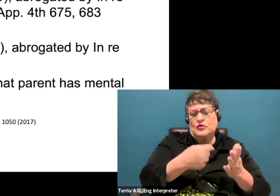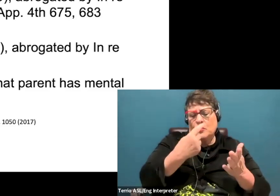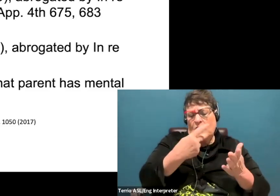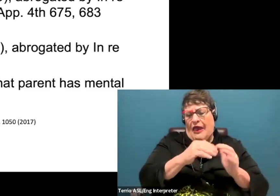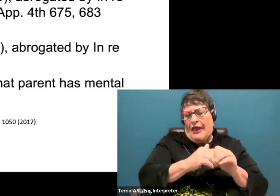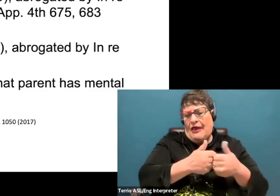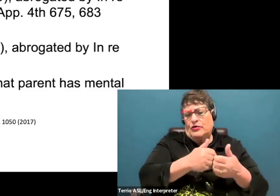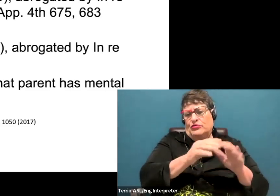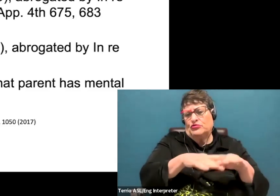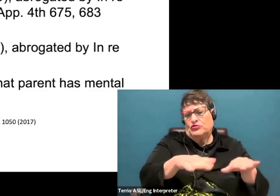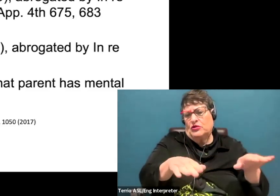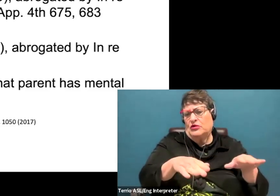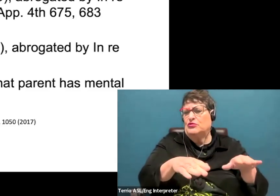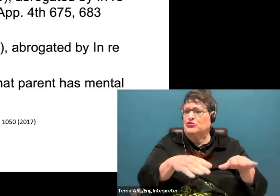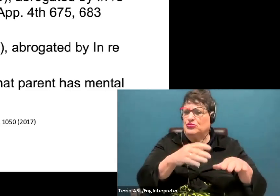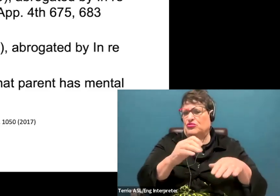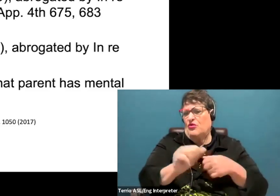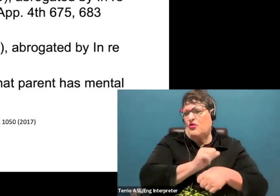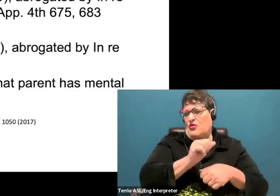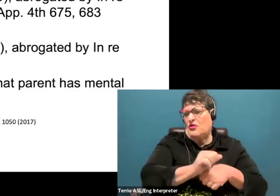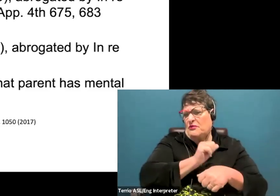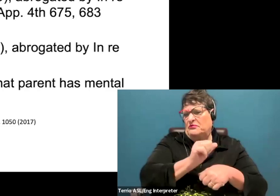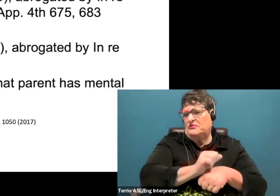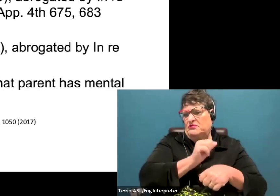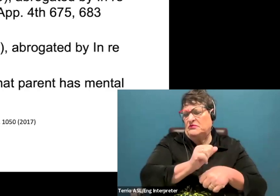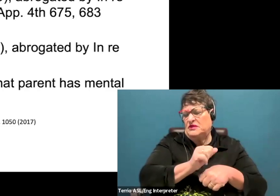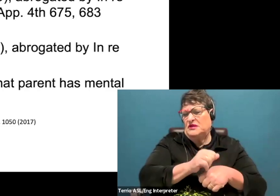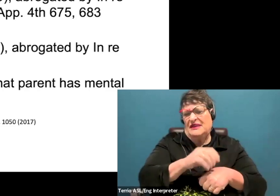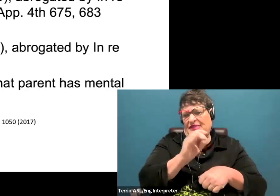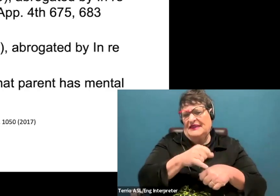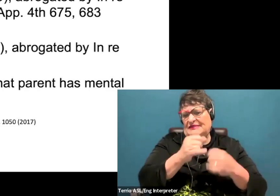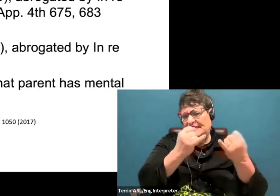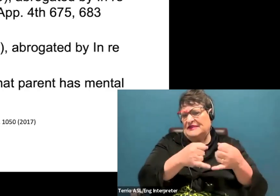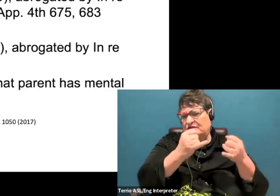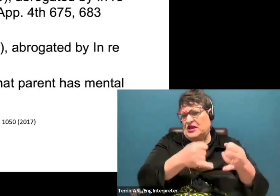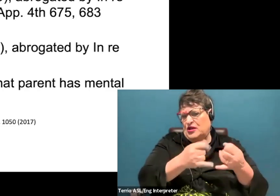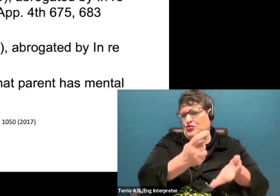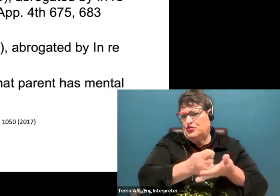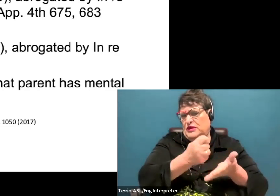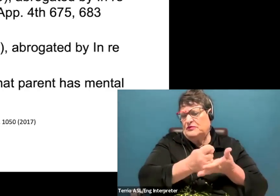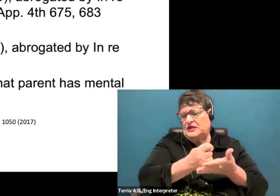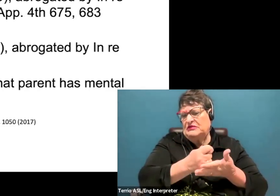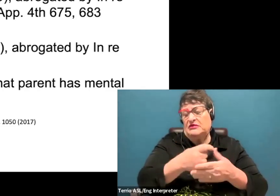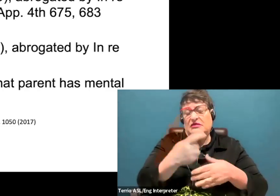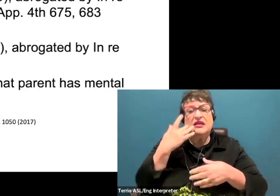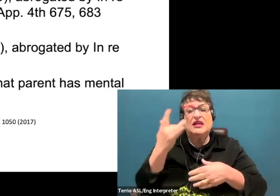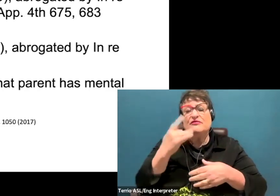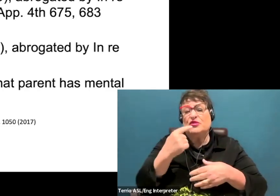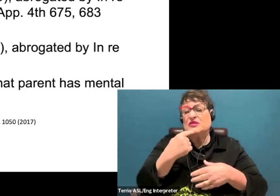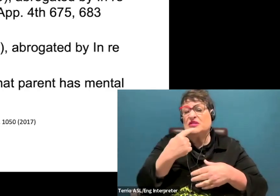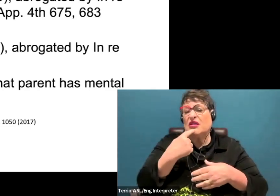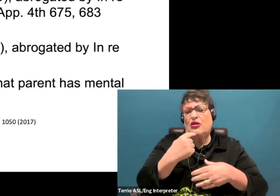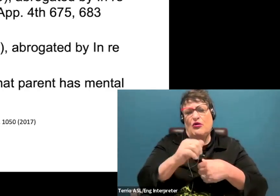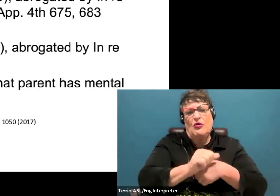That goes to individualized treatment that goes to no speculation. California also says harm to the child cannot be presumed from the mere fact